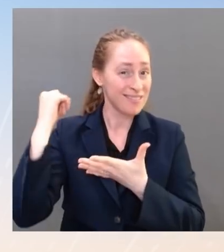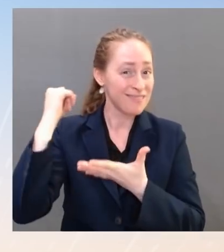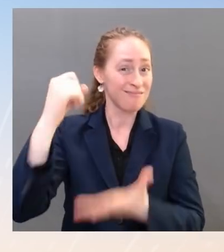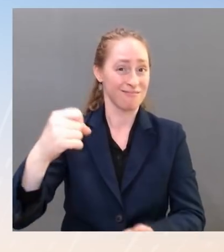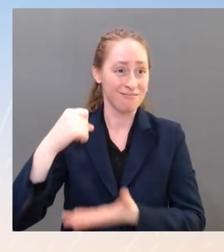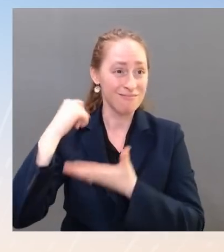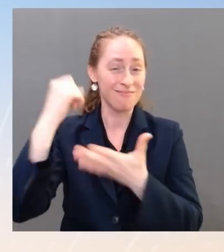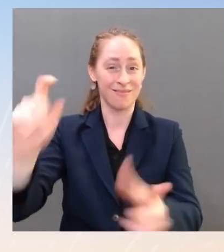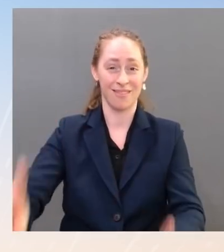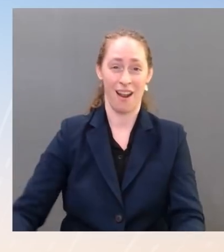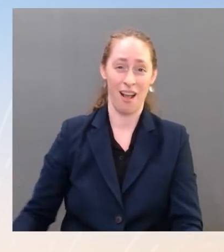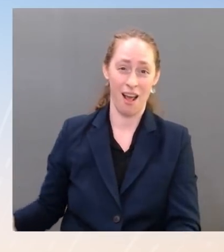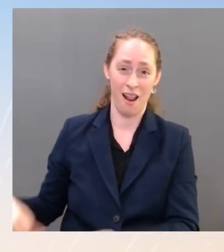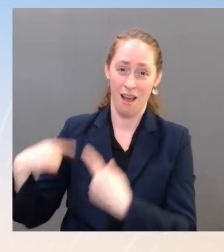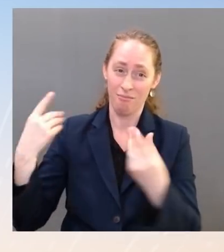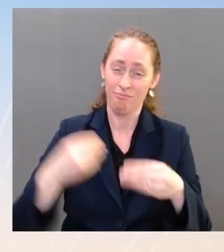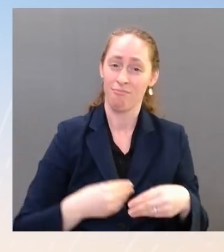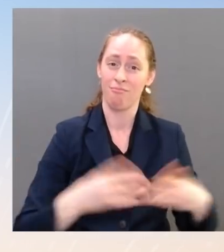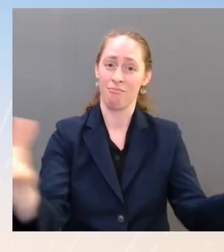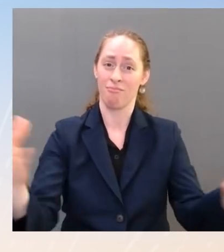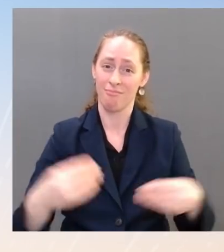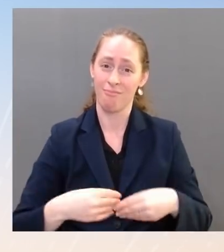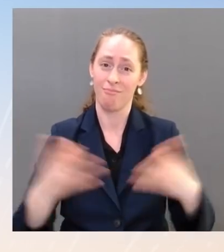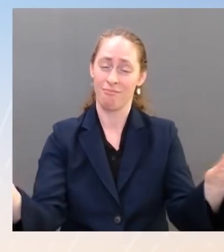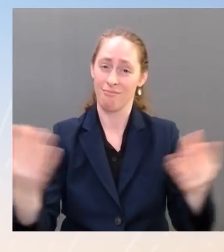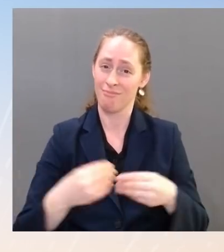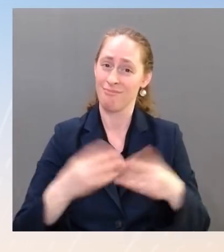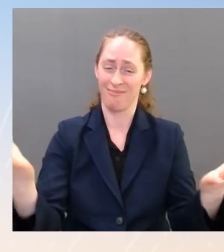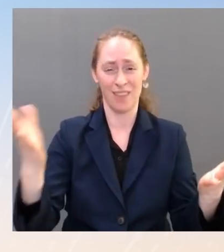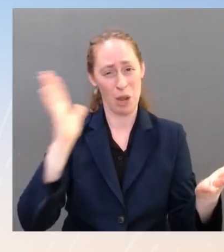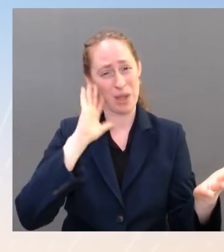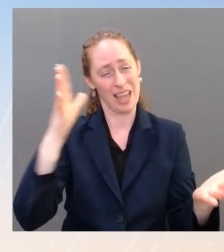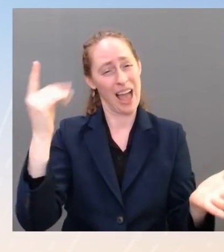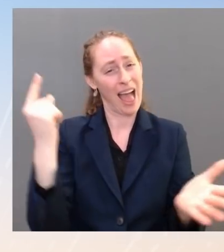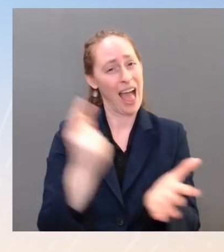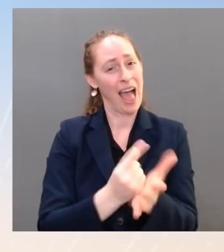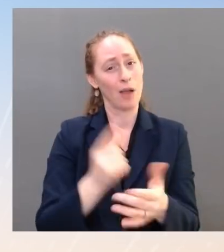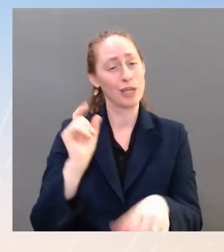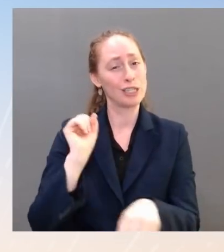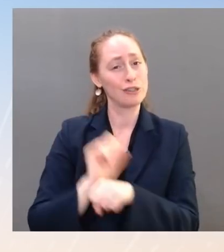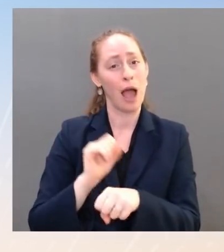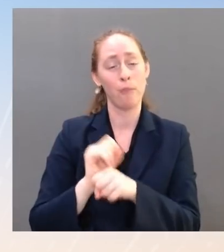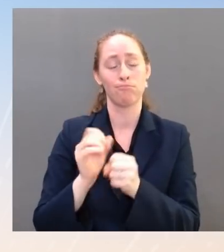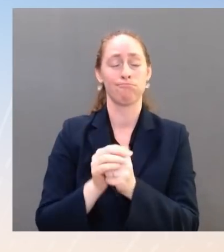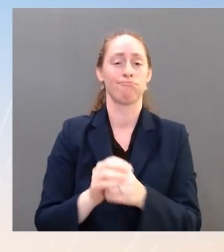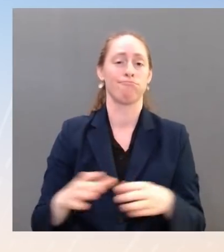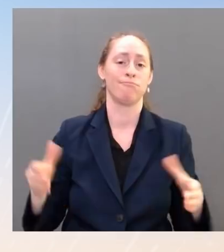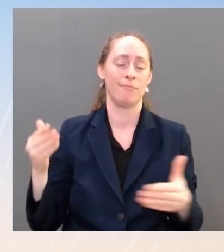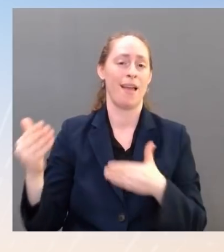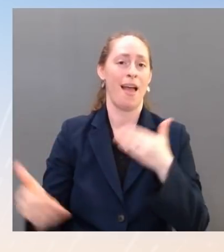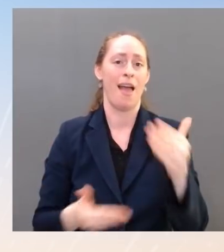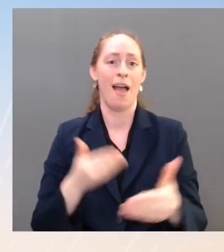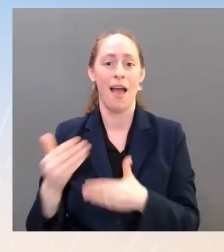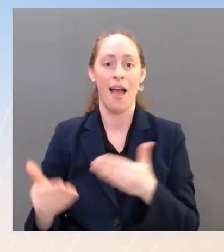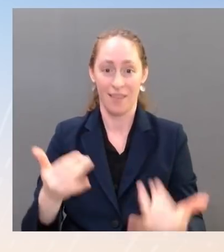paying jobs along the way. Folks across the country are seeing the summer construction season arrive in terms of the cones, the barrels,